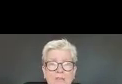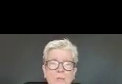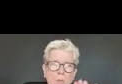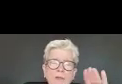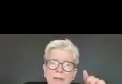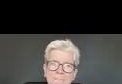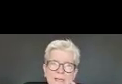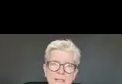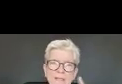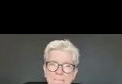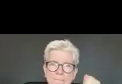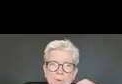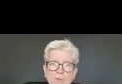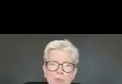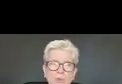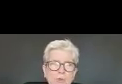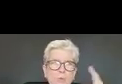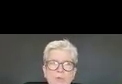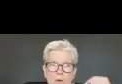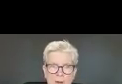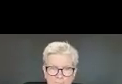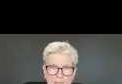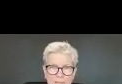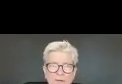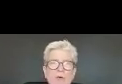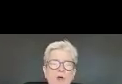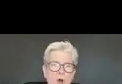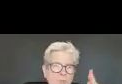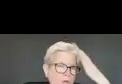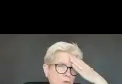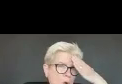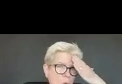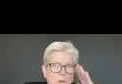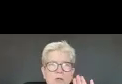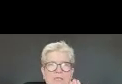that is just contained within another language; so our job is to really tap